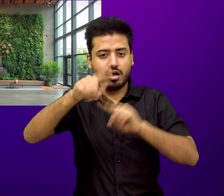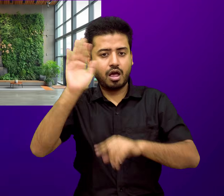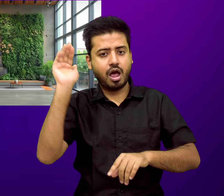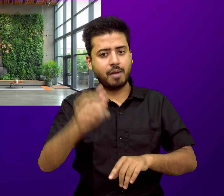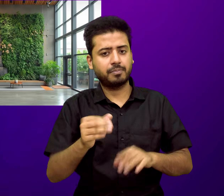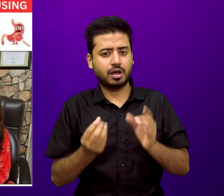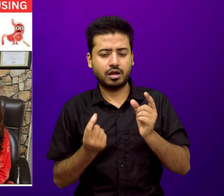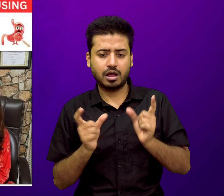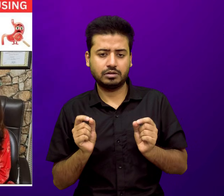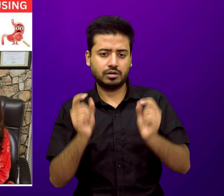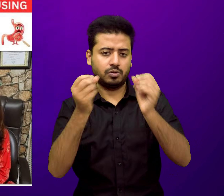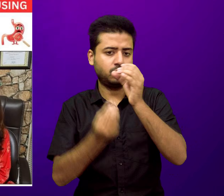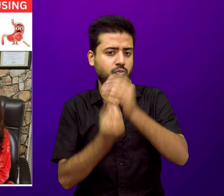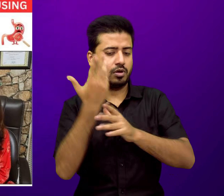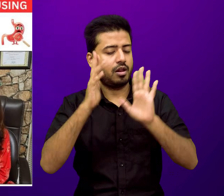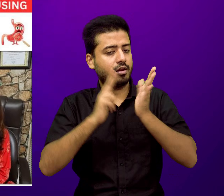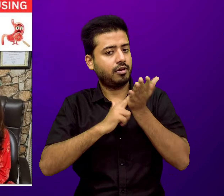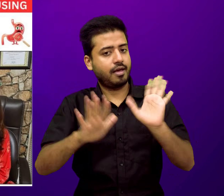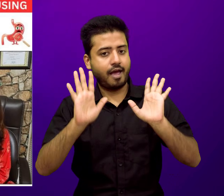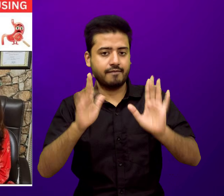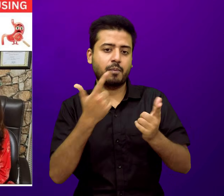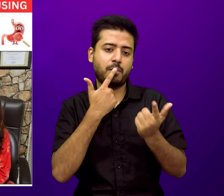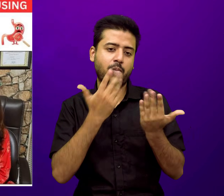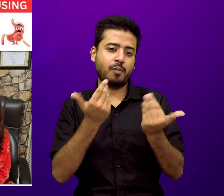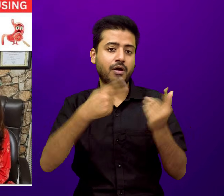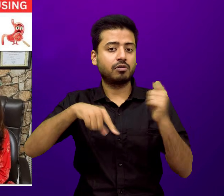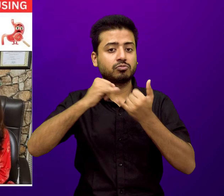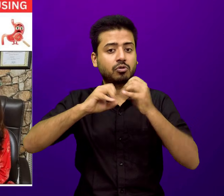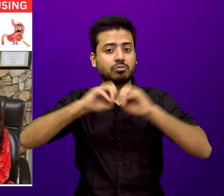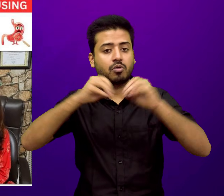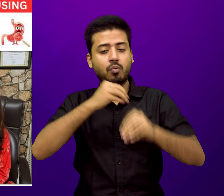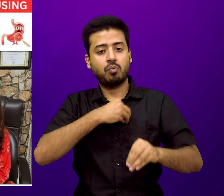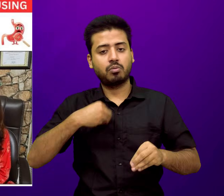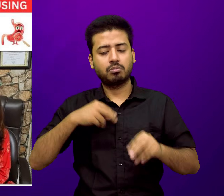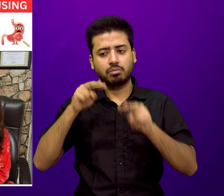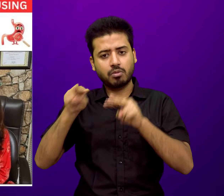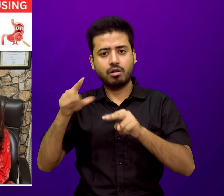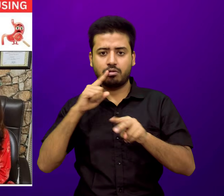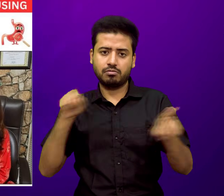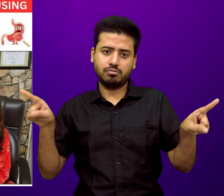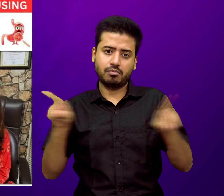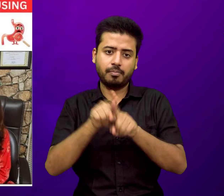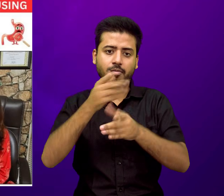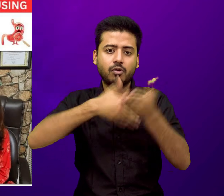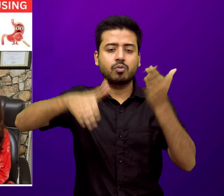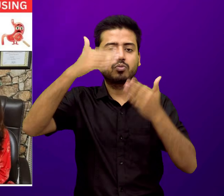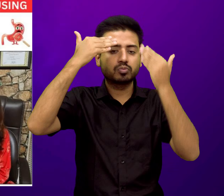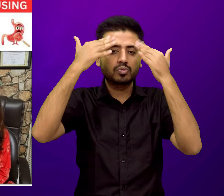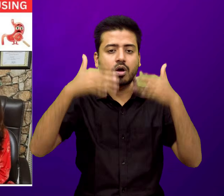of soot and pollutants indoors. Cigarette smoke residue. Thirdhand smoke settles on indoor fabrics